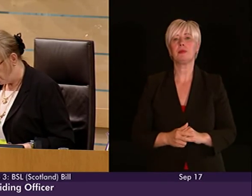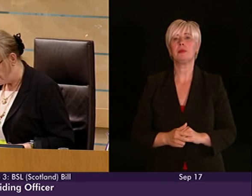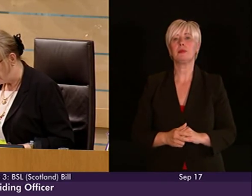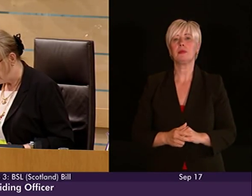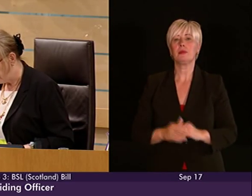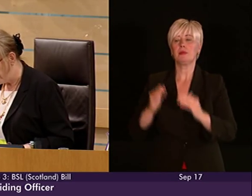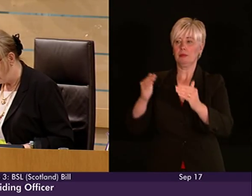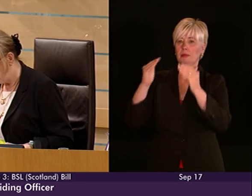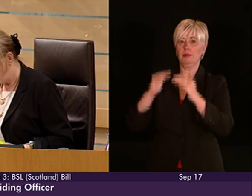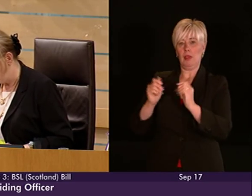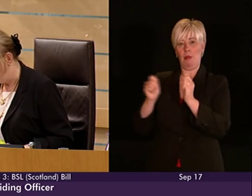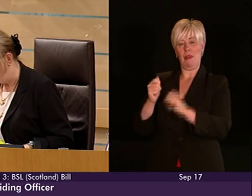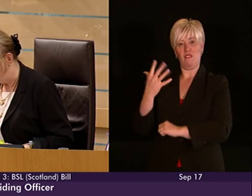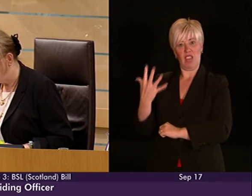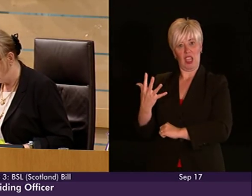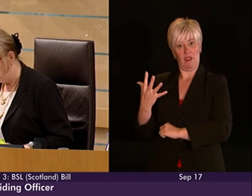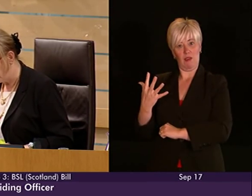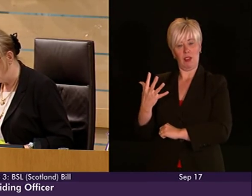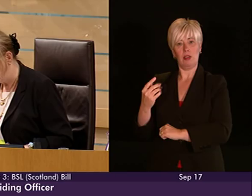The Deputy Presiding Officer: I call amendment 5, in the name of the minister, which has